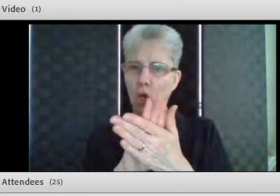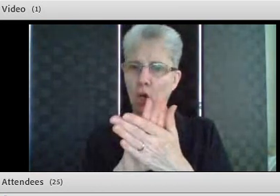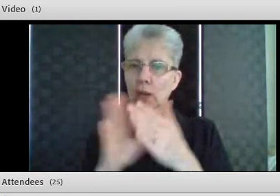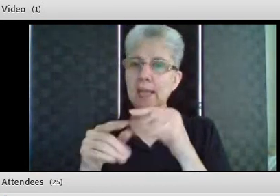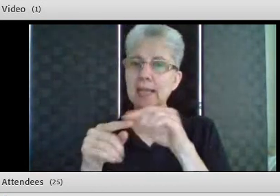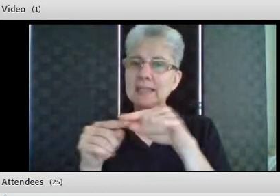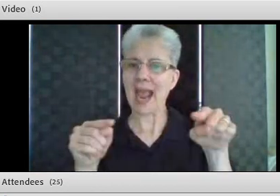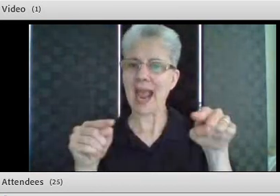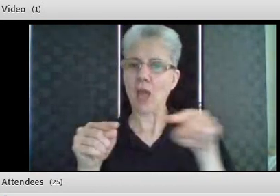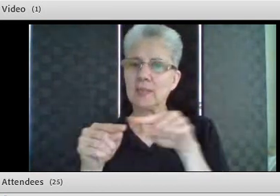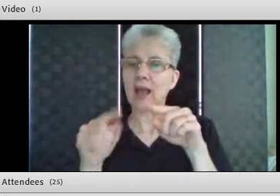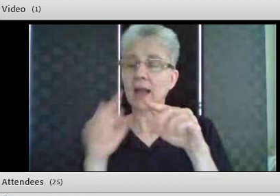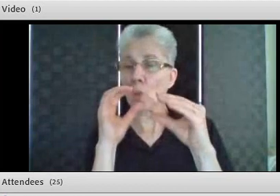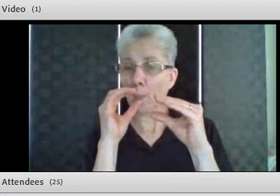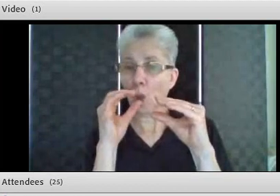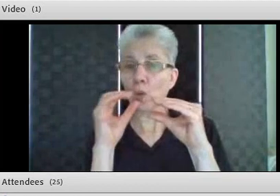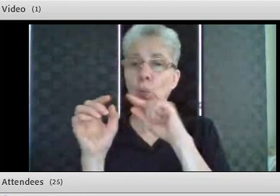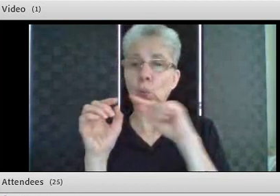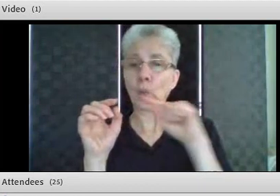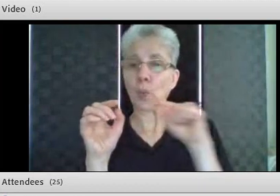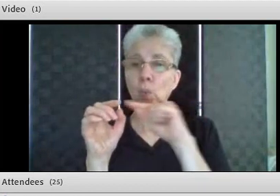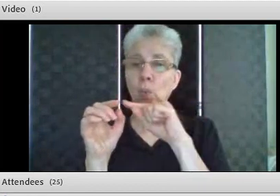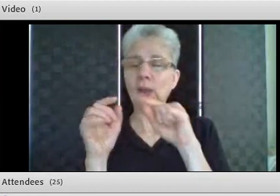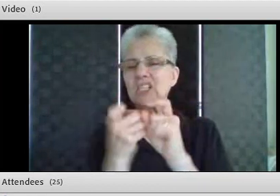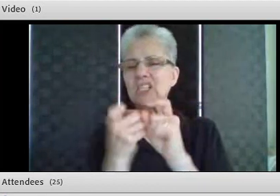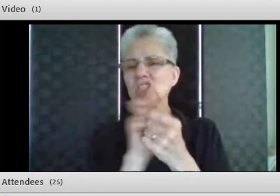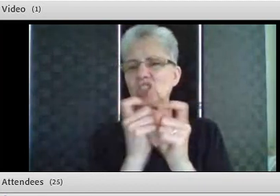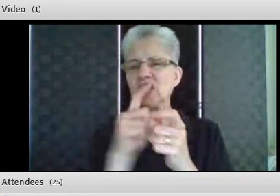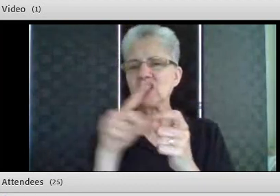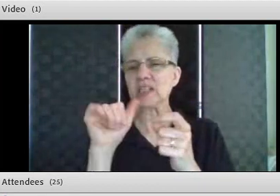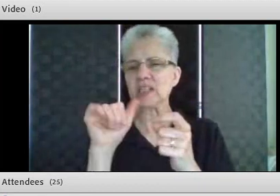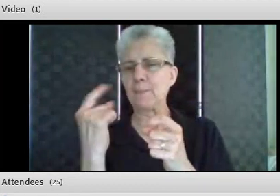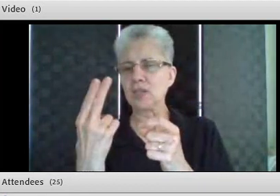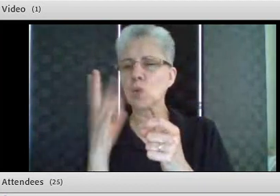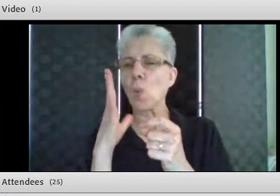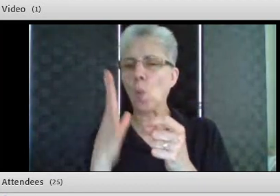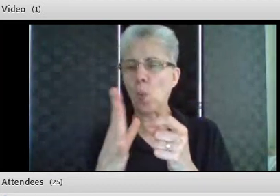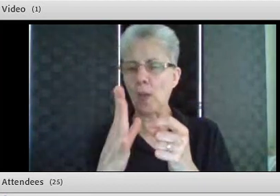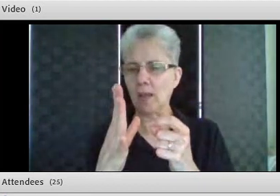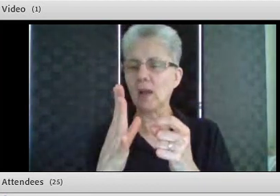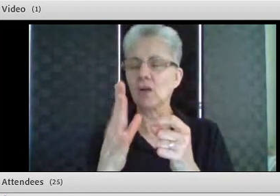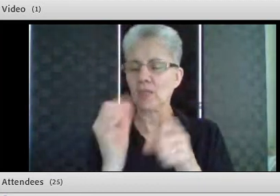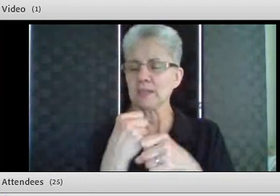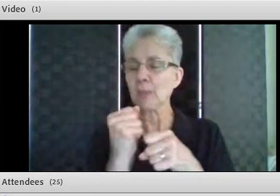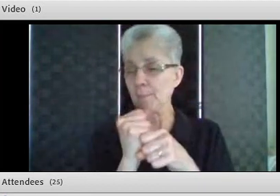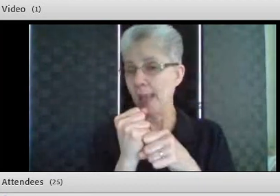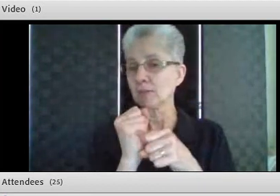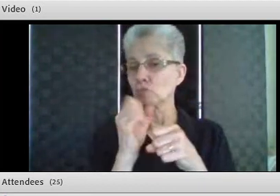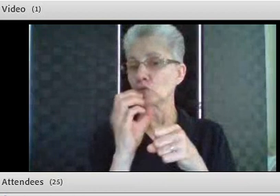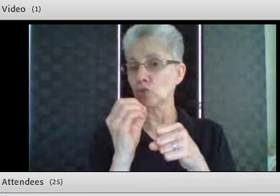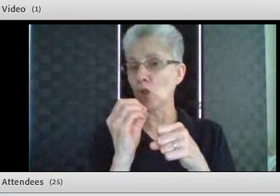and you slide the piece of paper down the Popsicle stick as you're blowing through it,